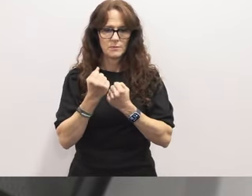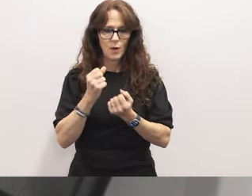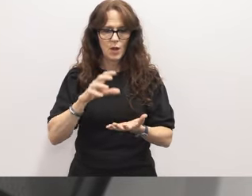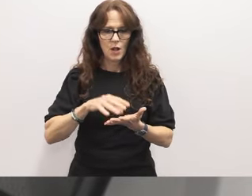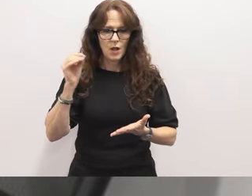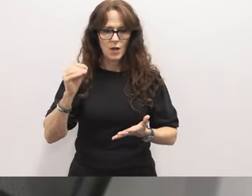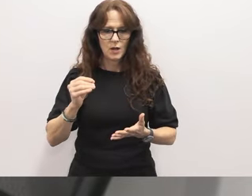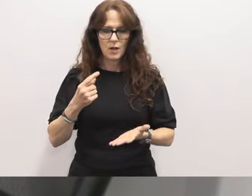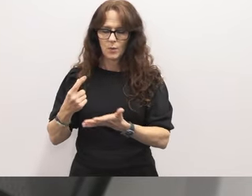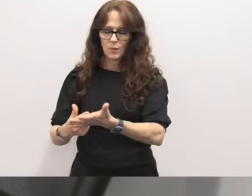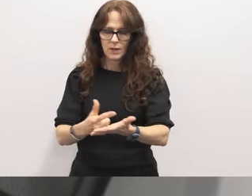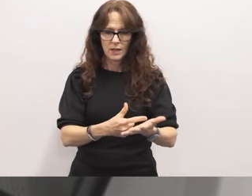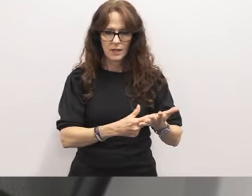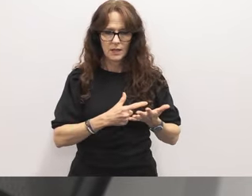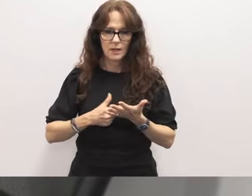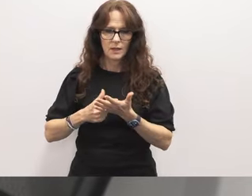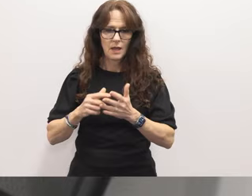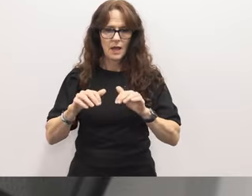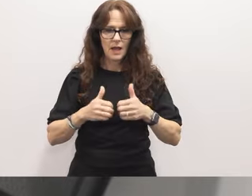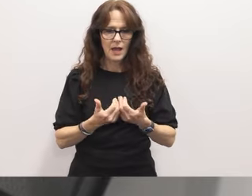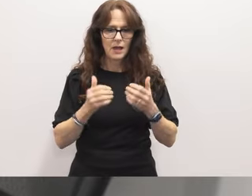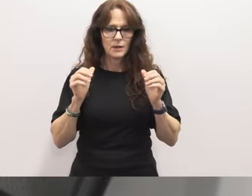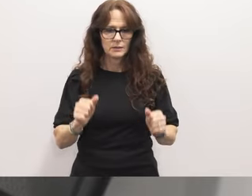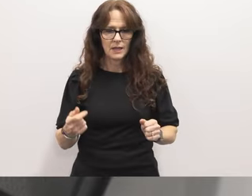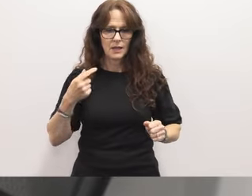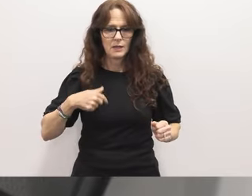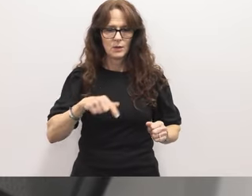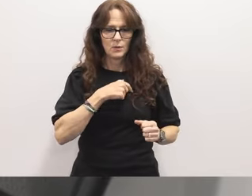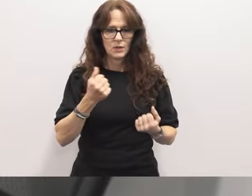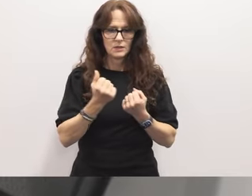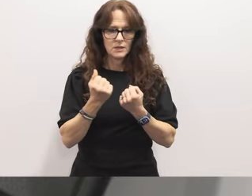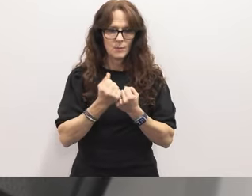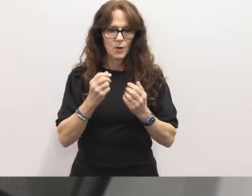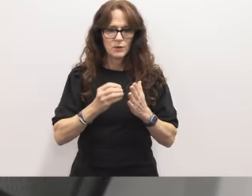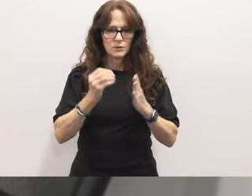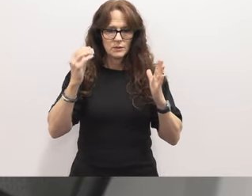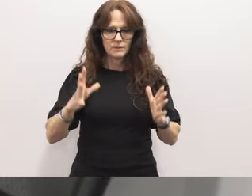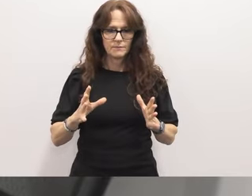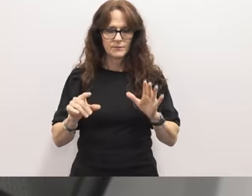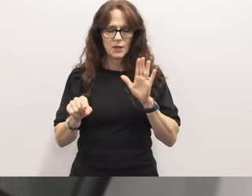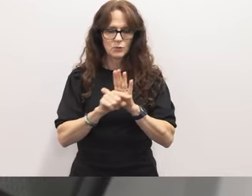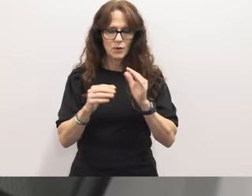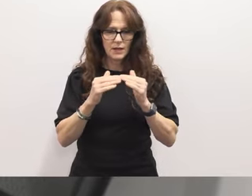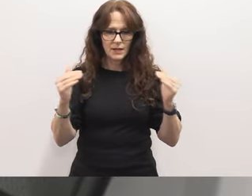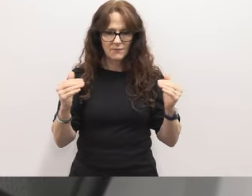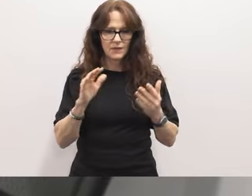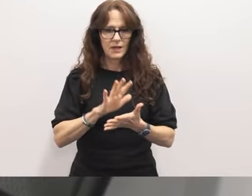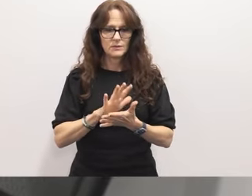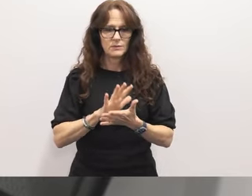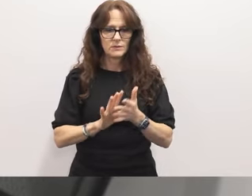We discussed how can we support our students as grade levels as a school to find out